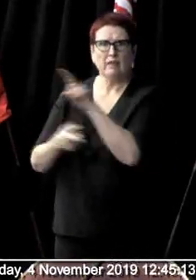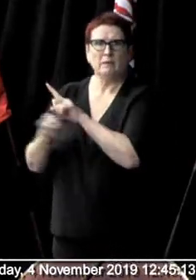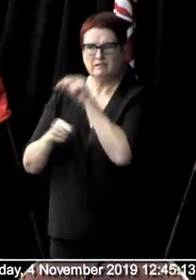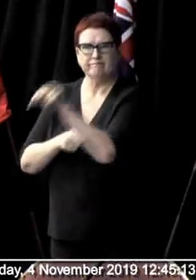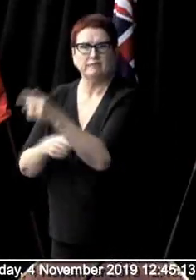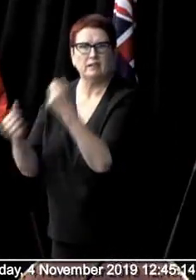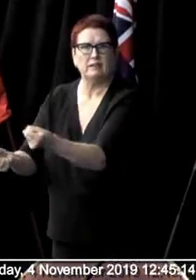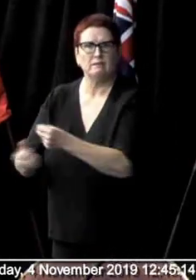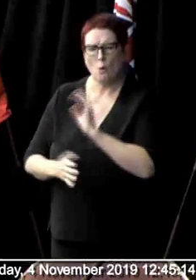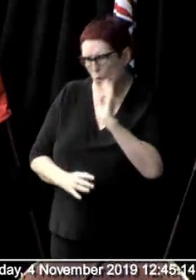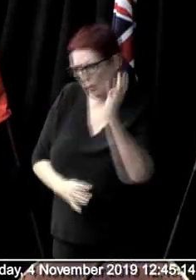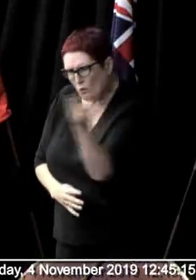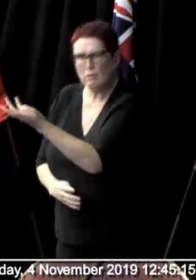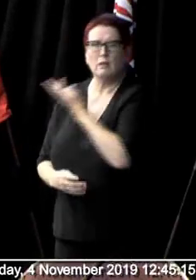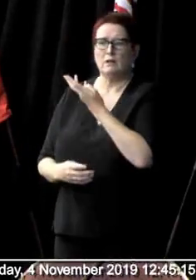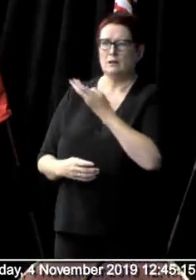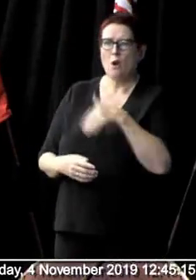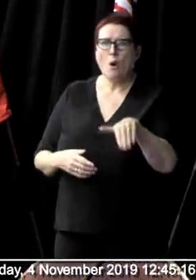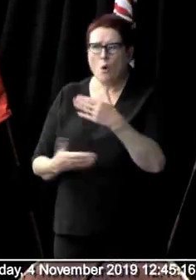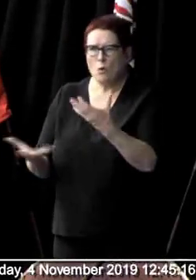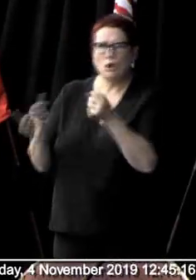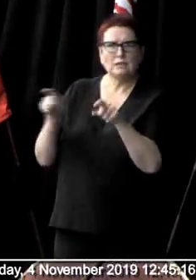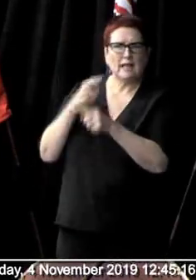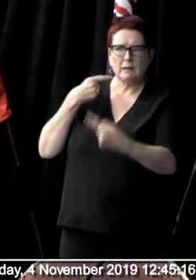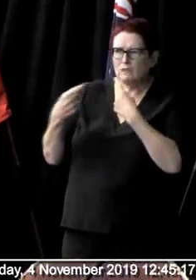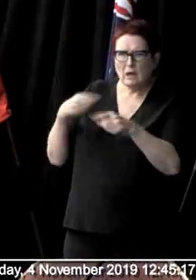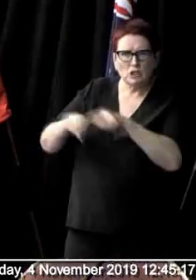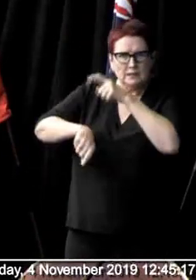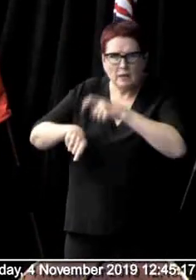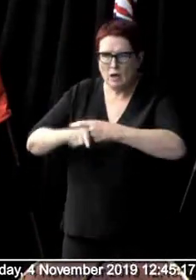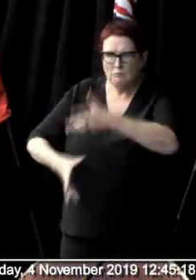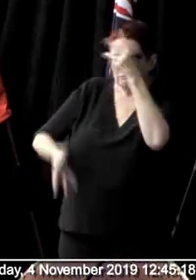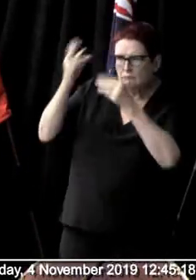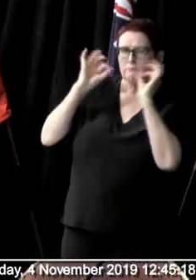So everyone got the same information at the same time and I guess